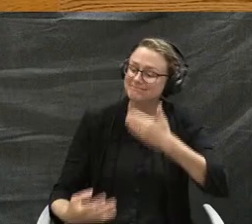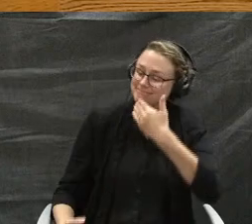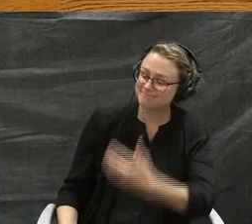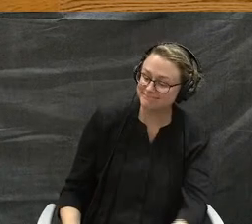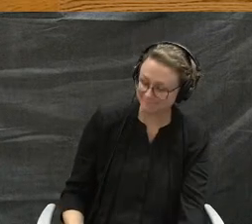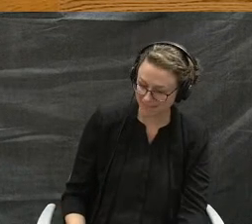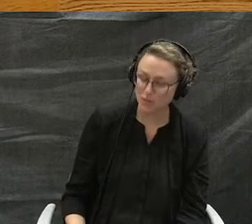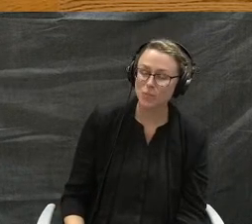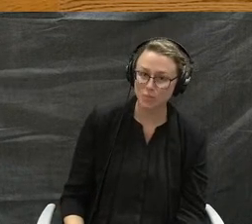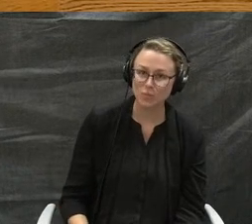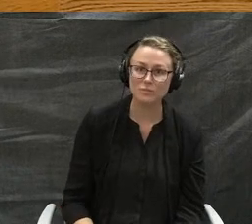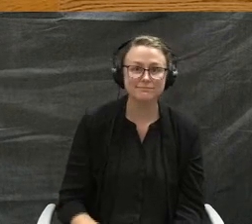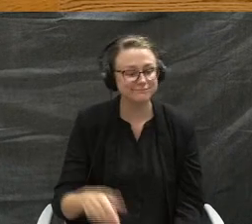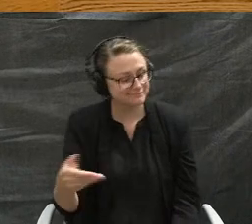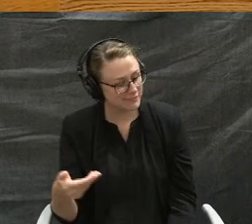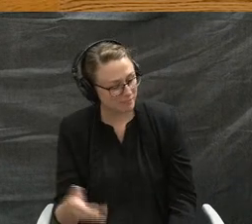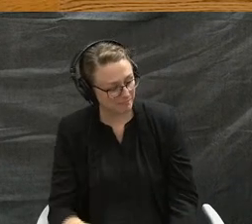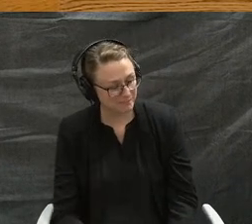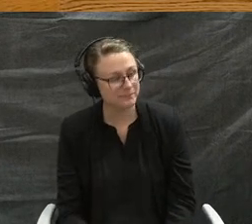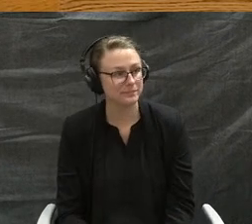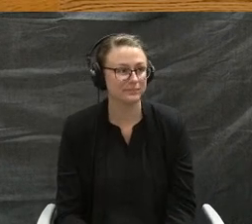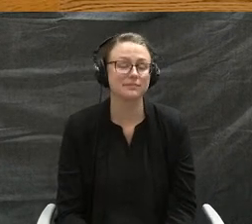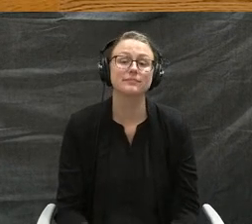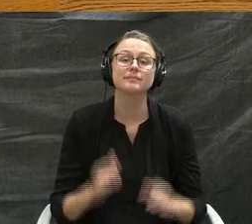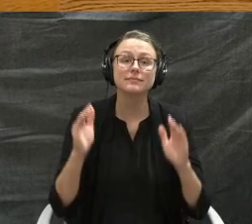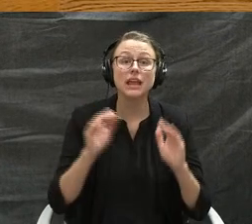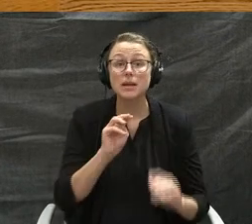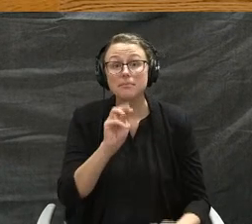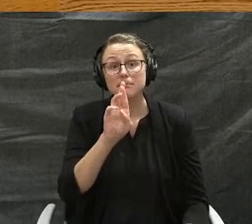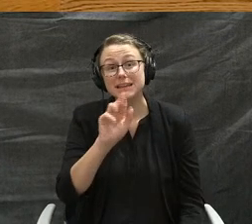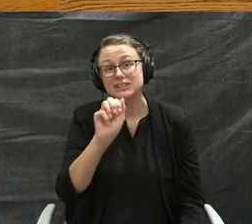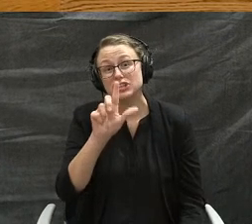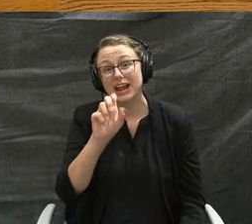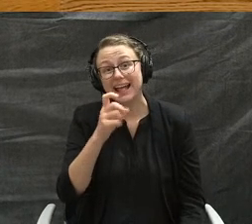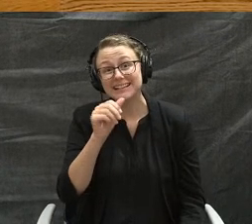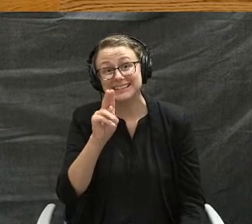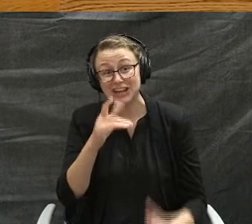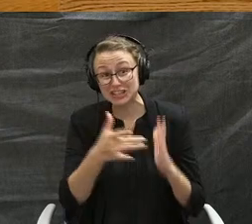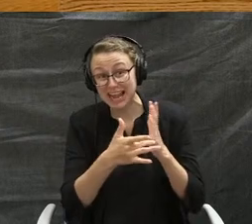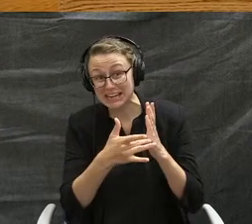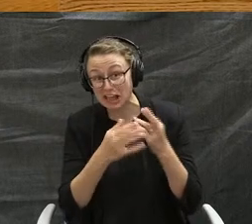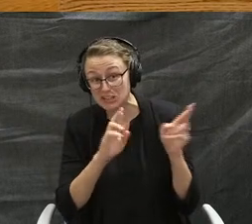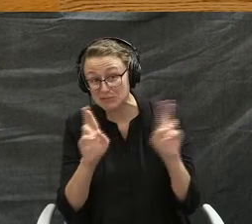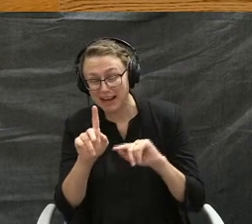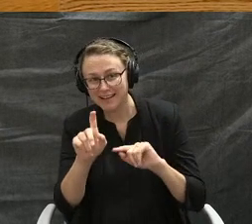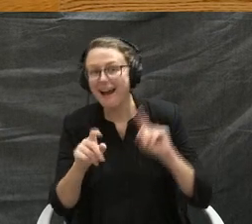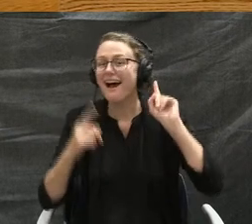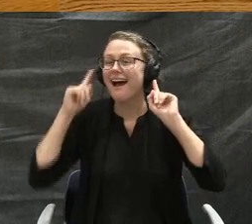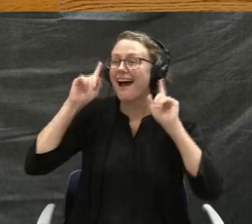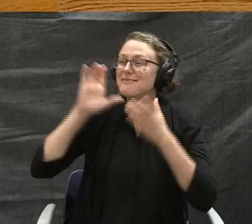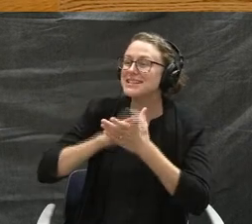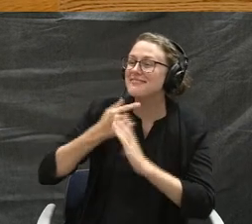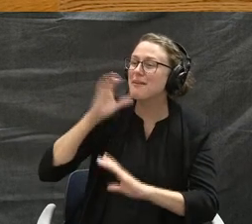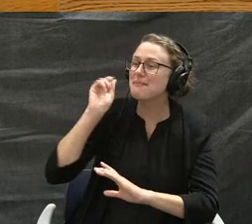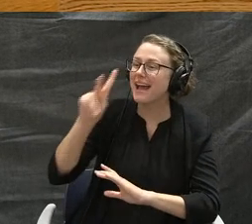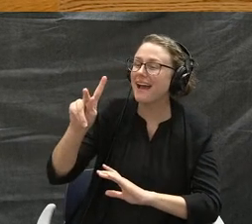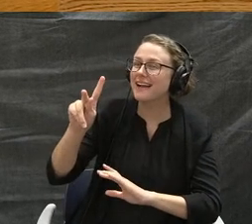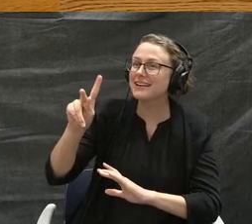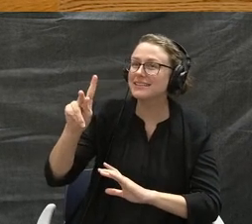welcome. Mr. Alexander, do you think your technology is ready? I believe I'm back.